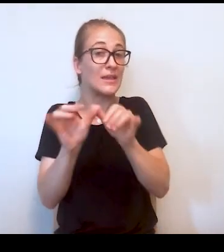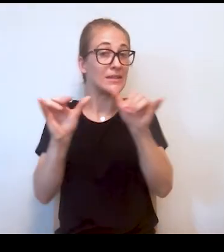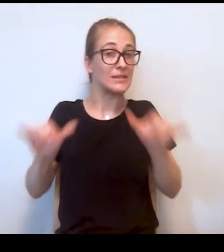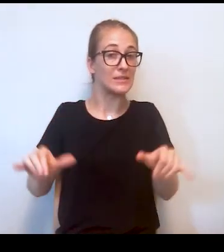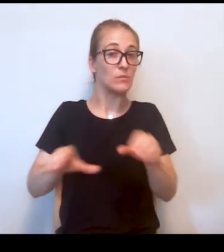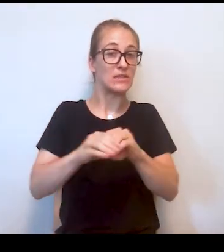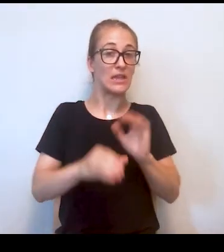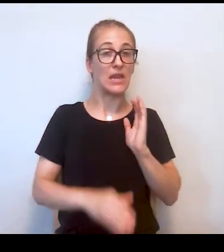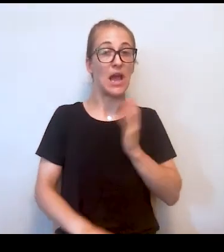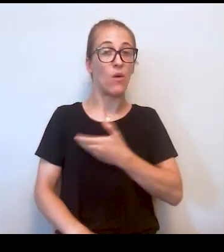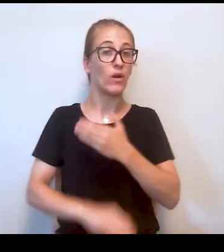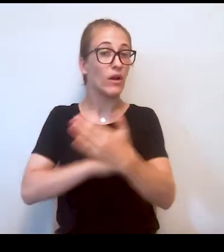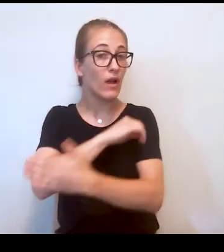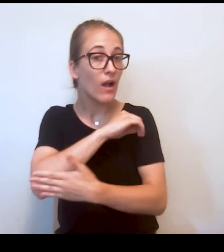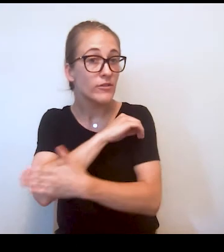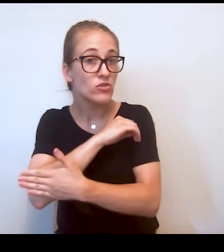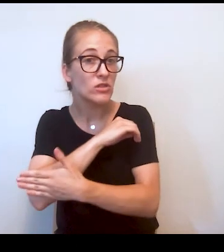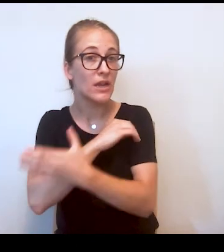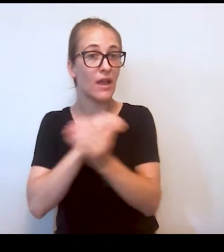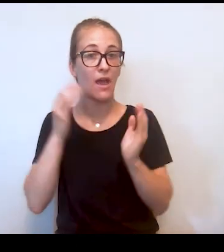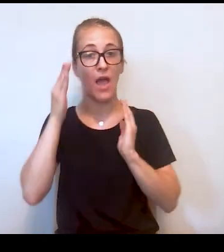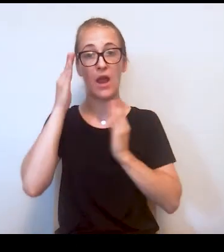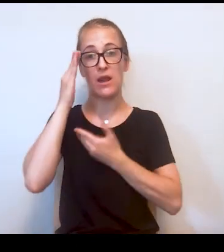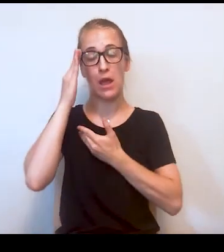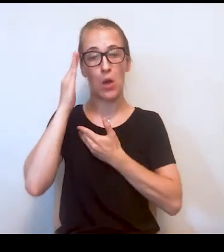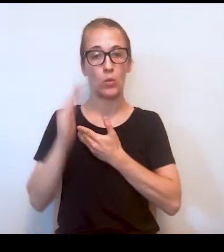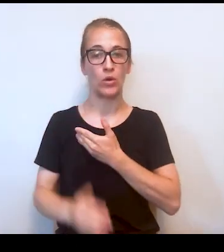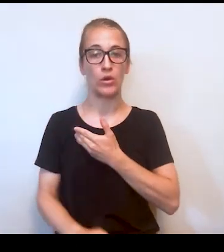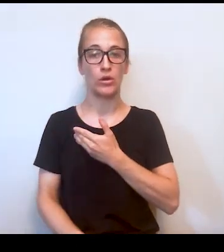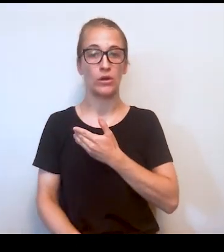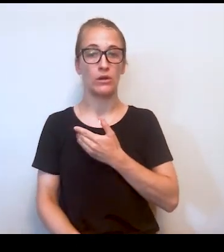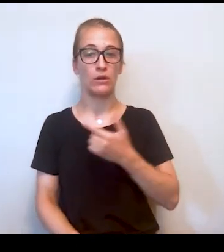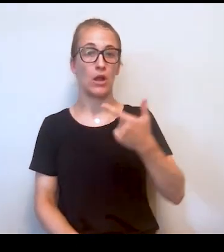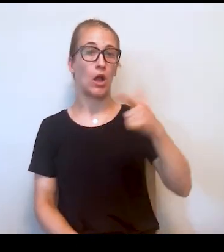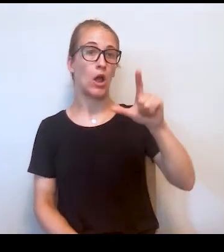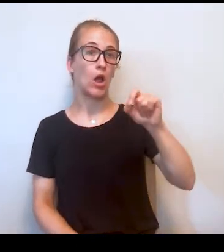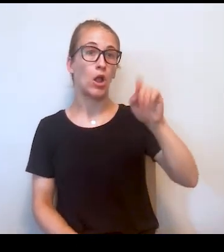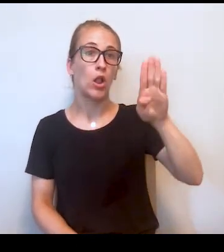and the colonially empowered leadership